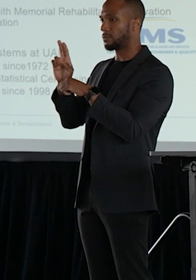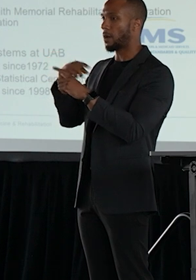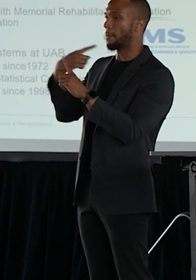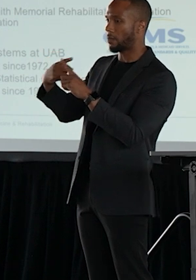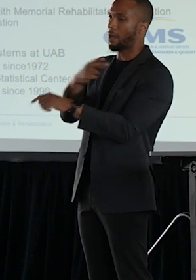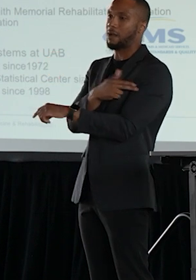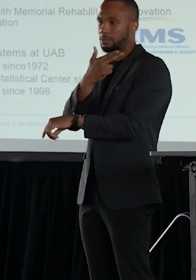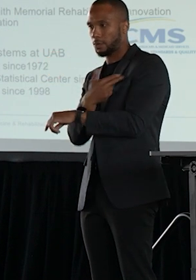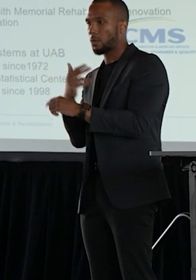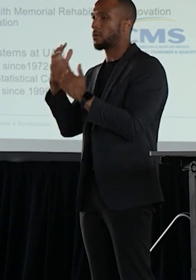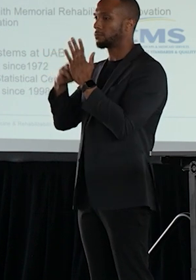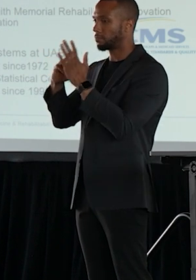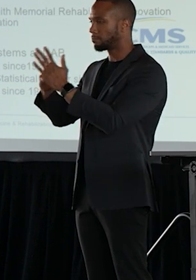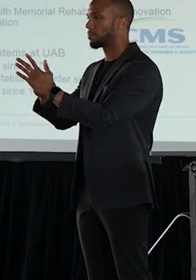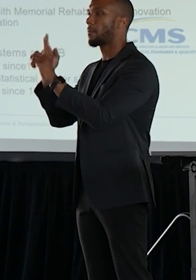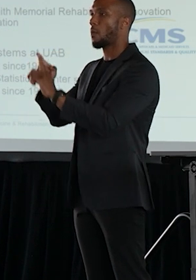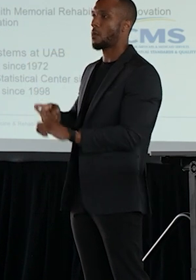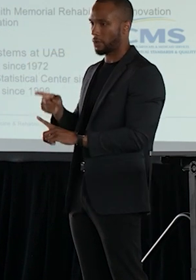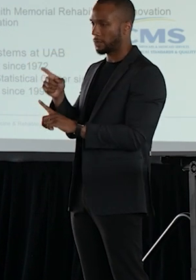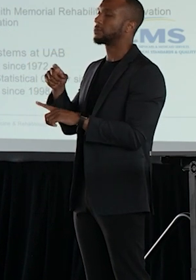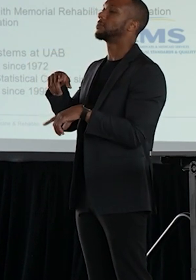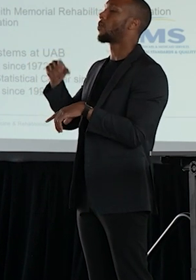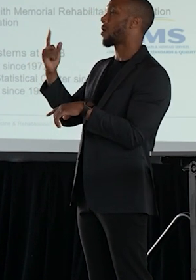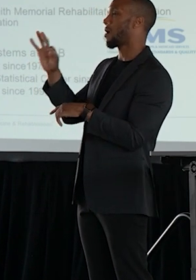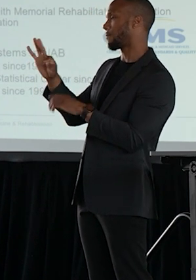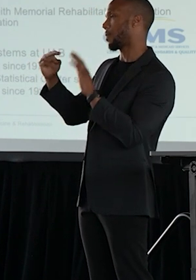you are the Model System Center, one of the Model Systems Center,